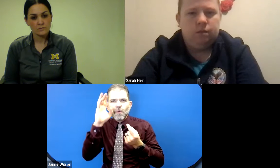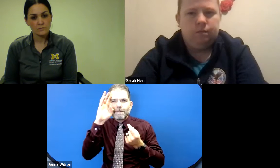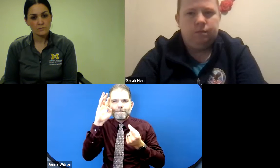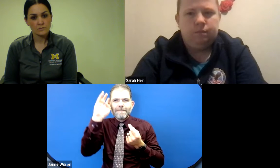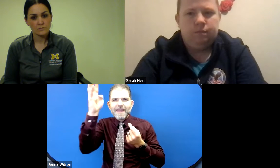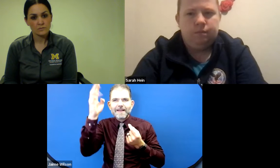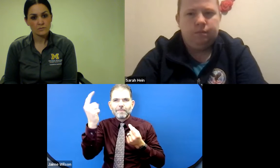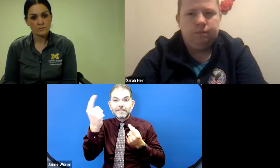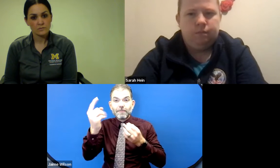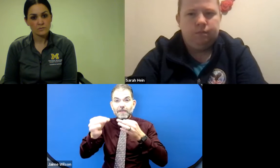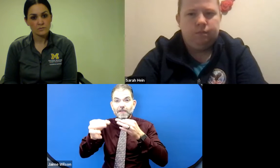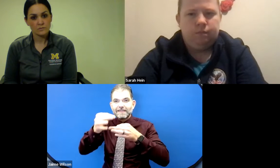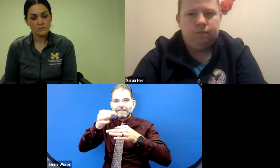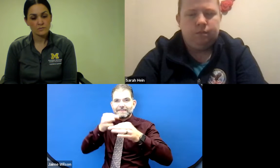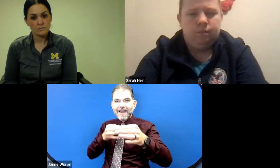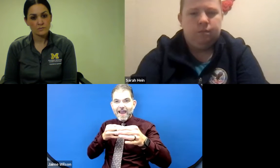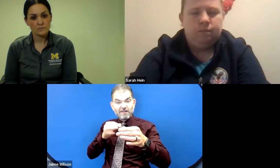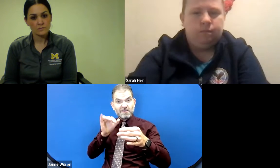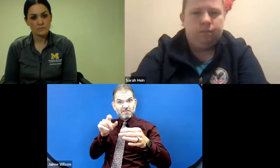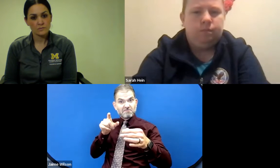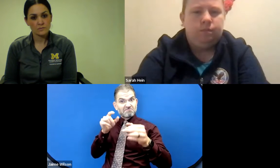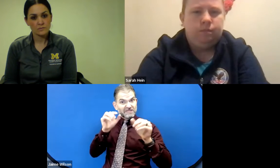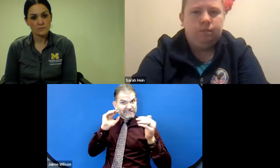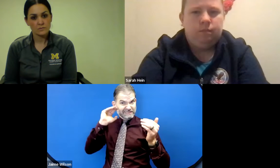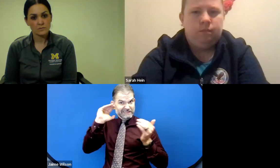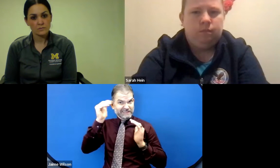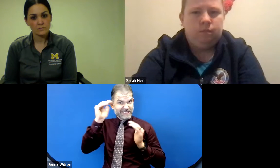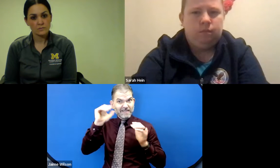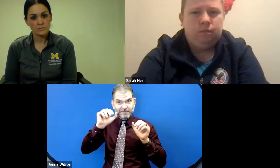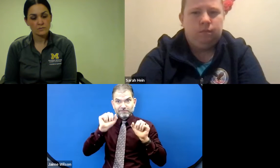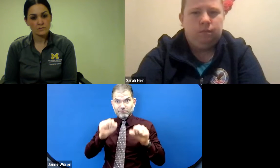ASL Interpreter: so what they do ASL Interpreter: is they make something up instead.